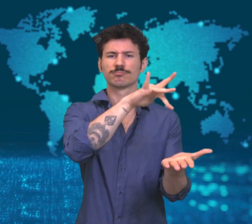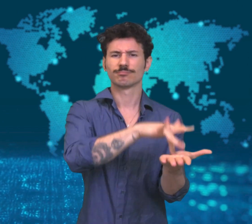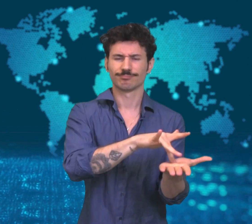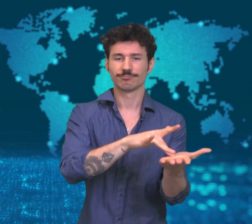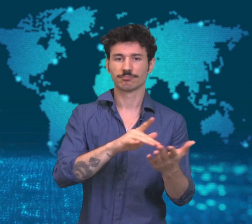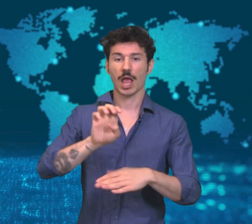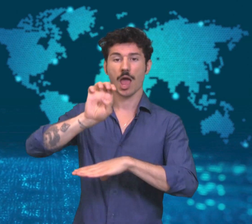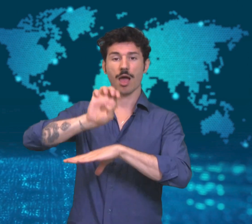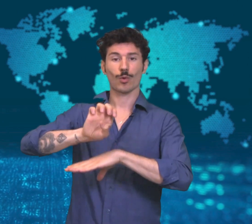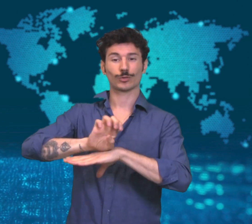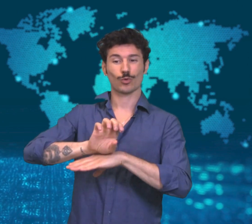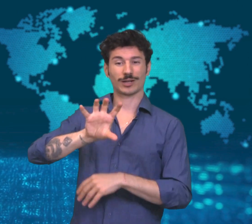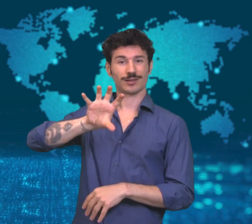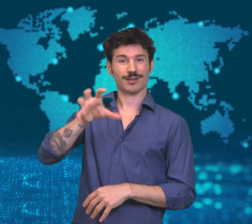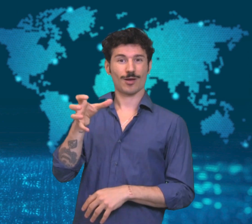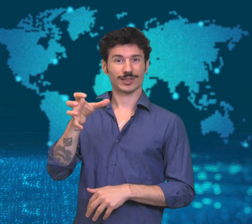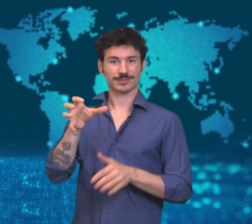the coast of Ecuador.